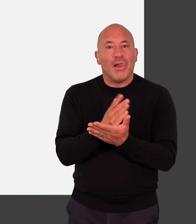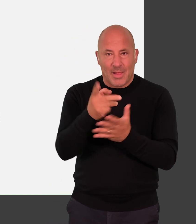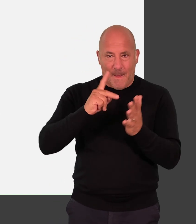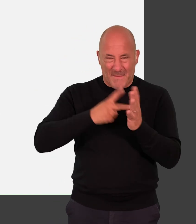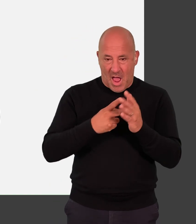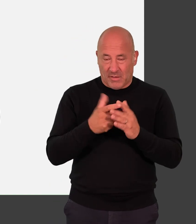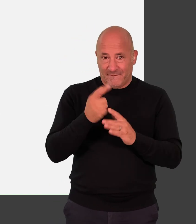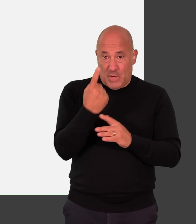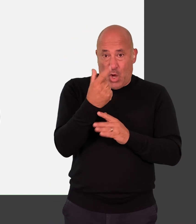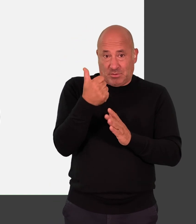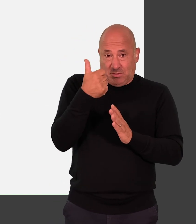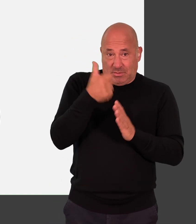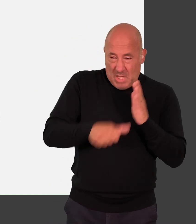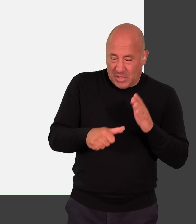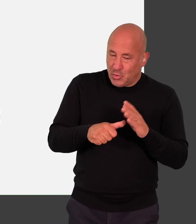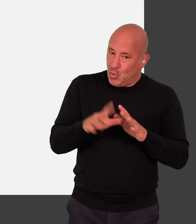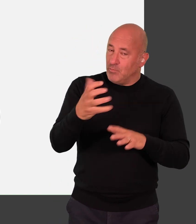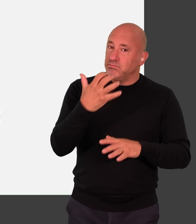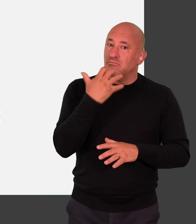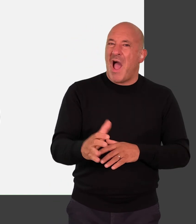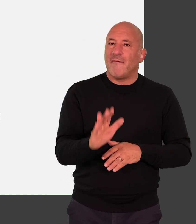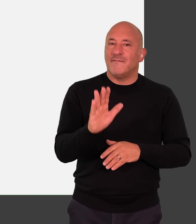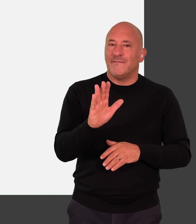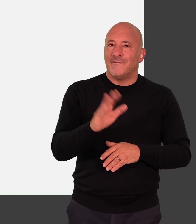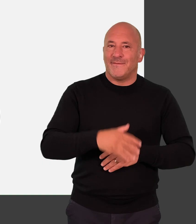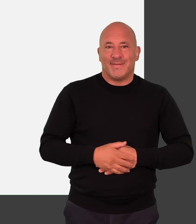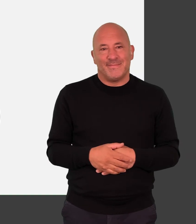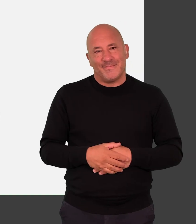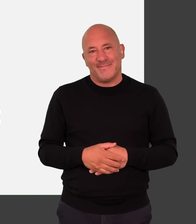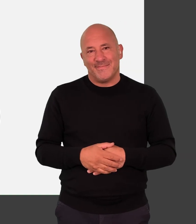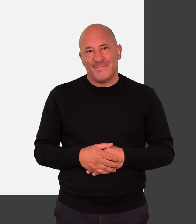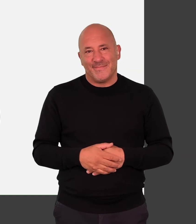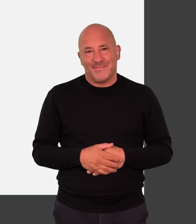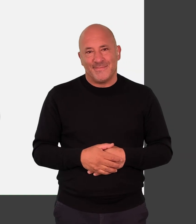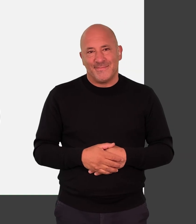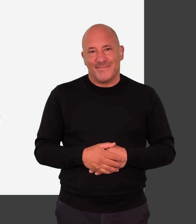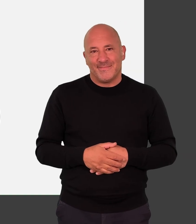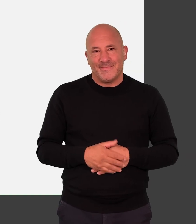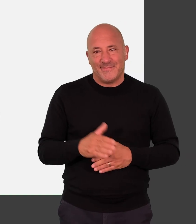Setting off on the plan’s first step takes courage.